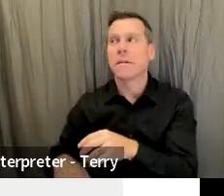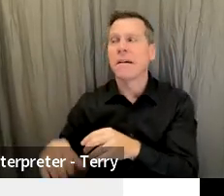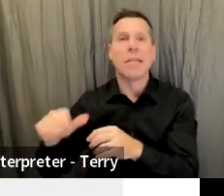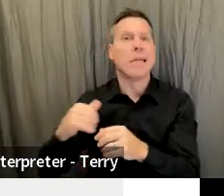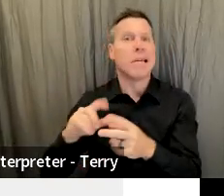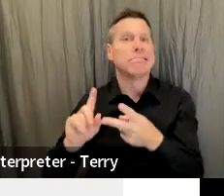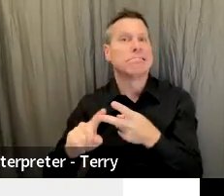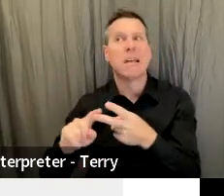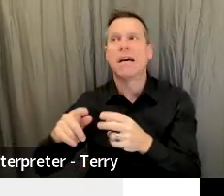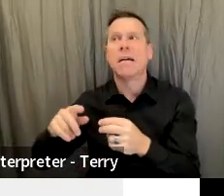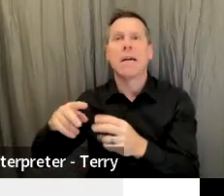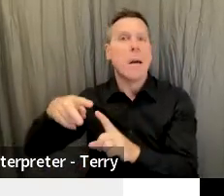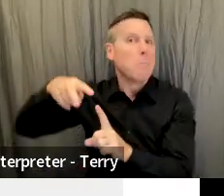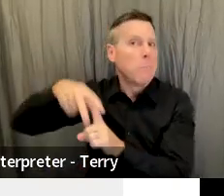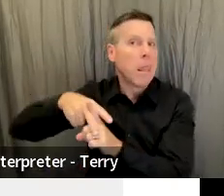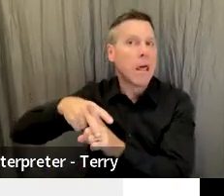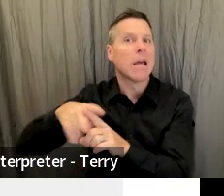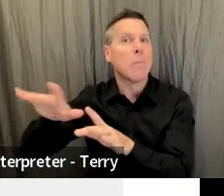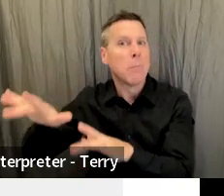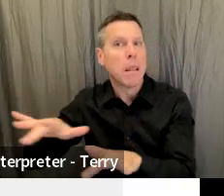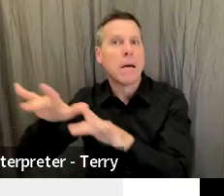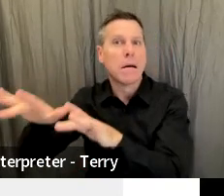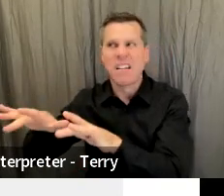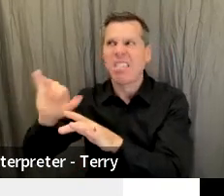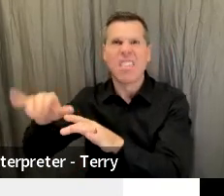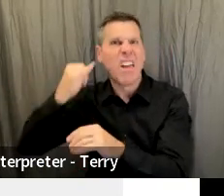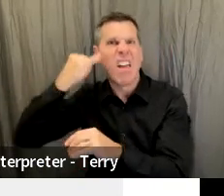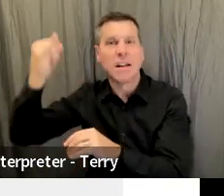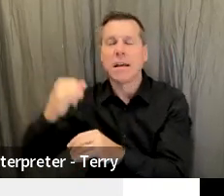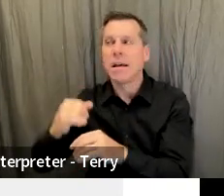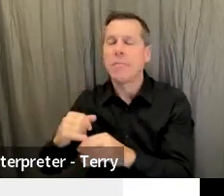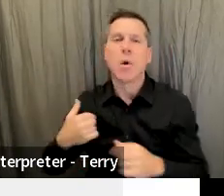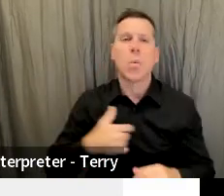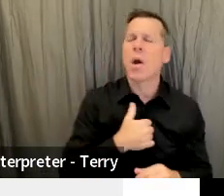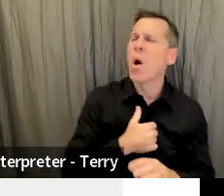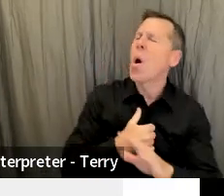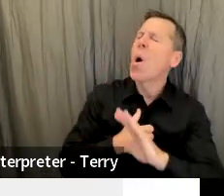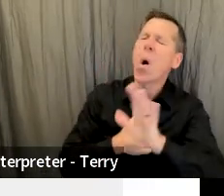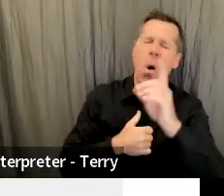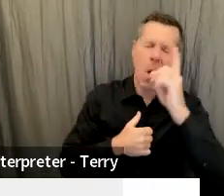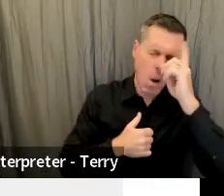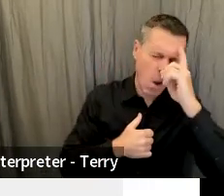We really decided, okay, we really need two different courses because we these really have two different purposes.